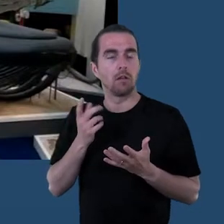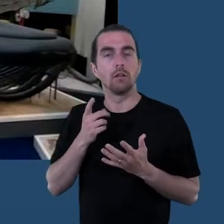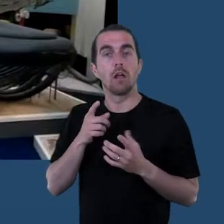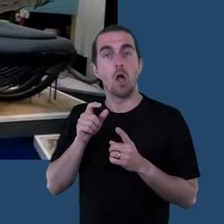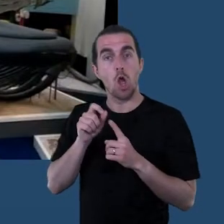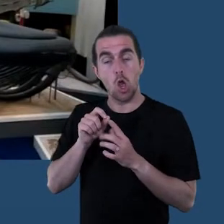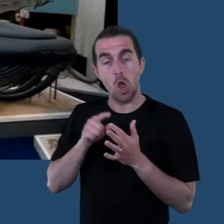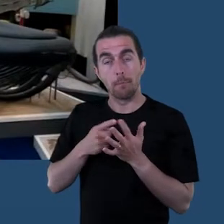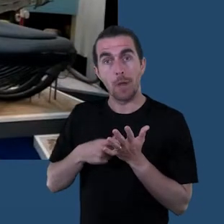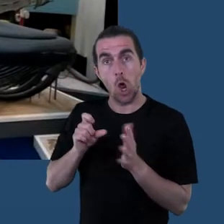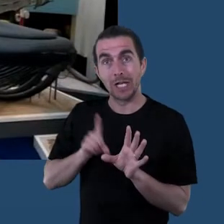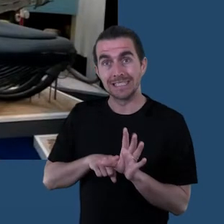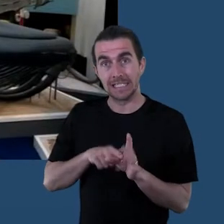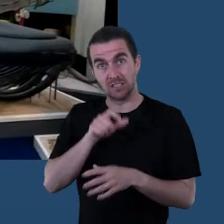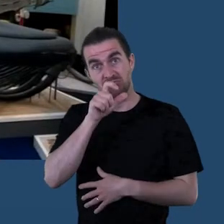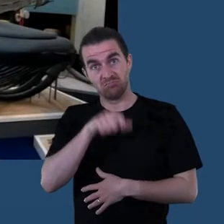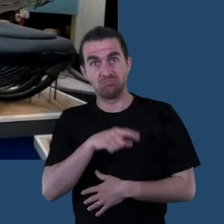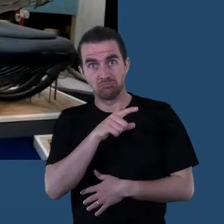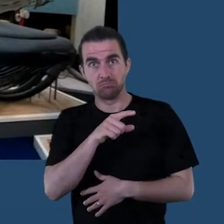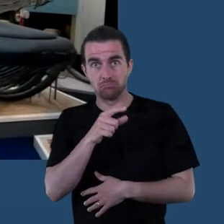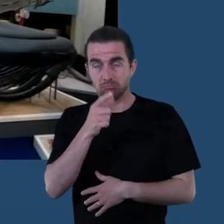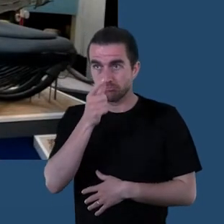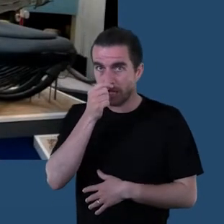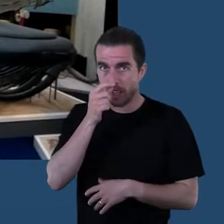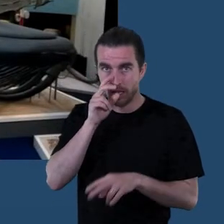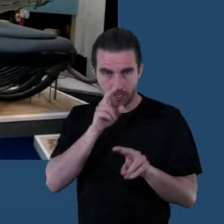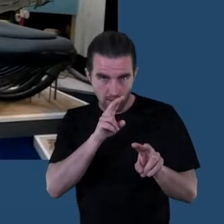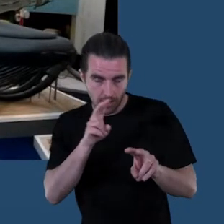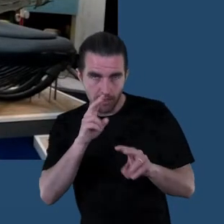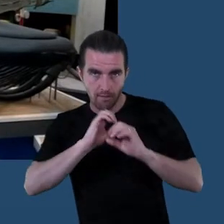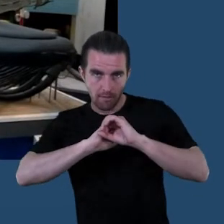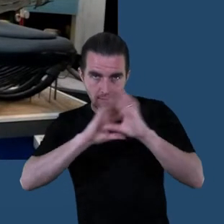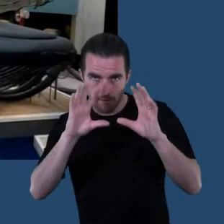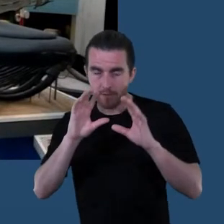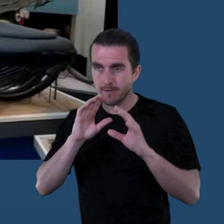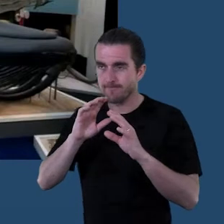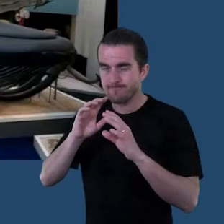basically the only way that Percy was able to get access to it easily.